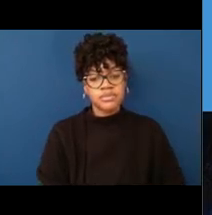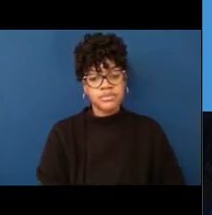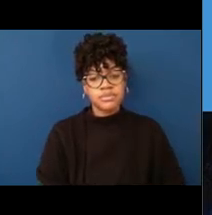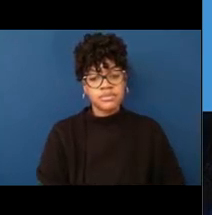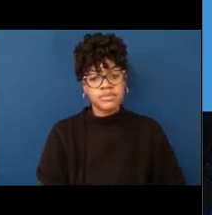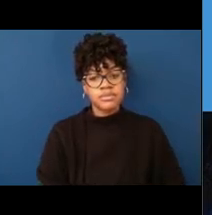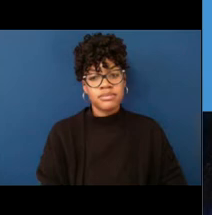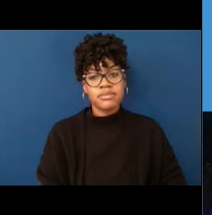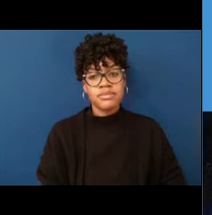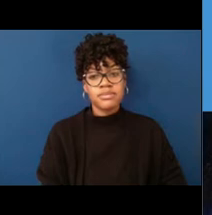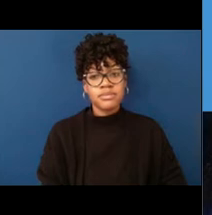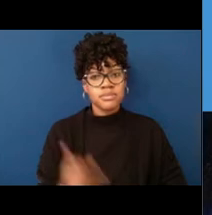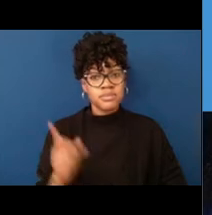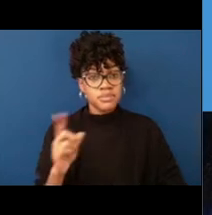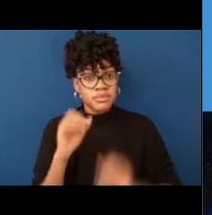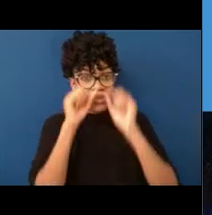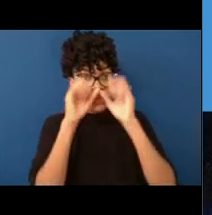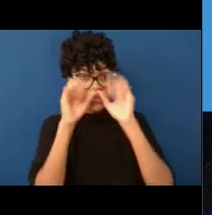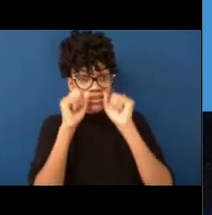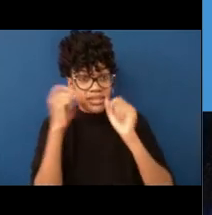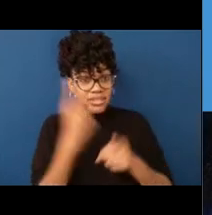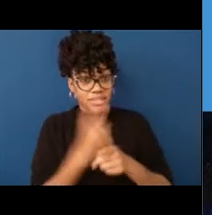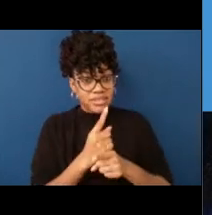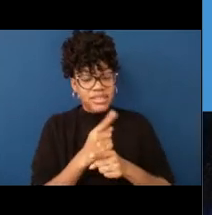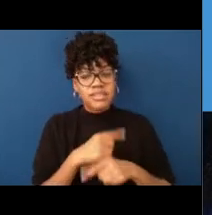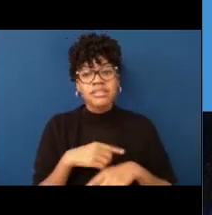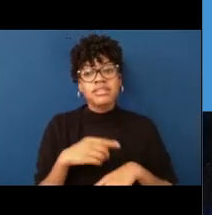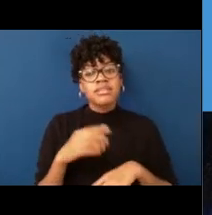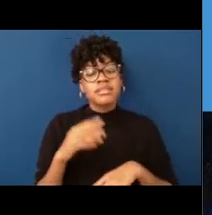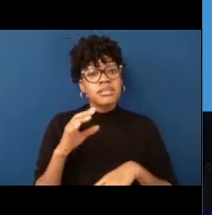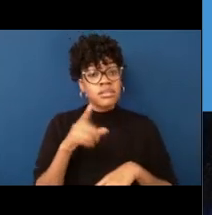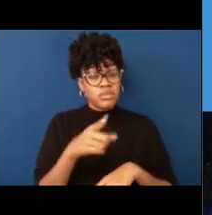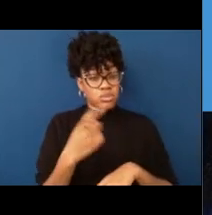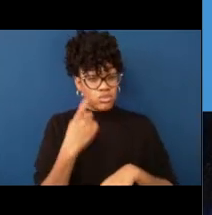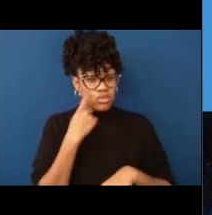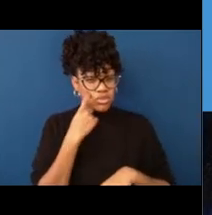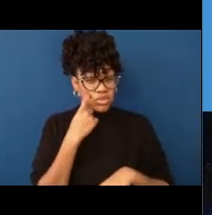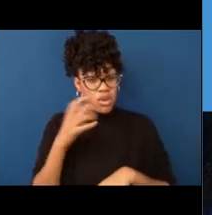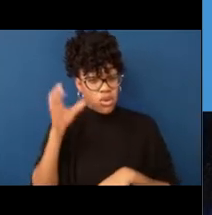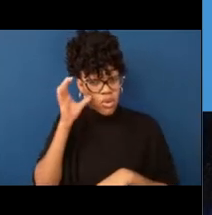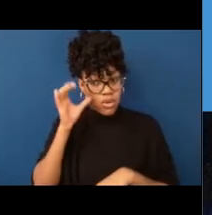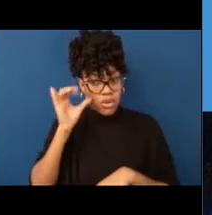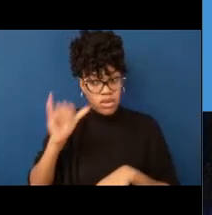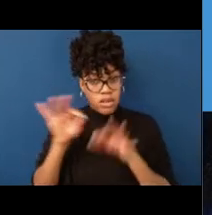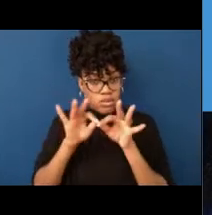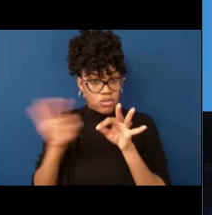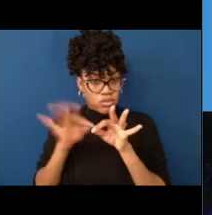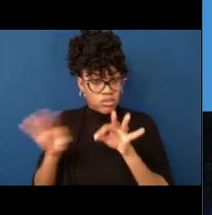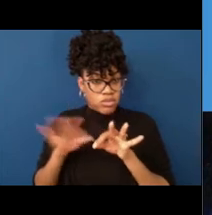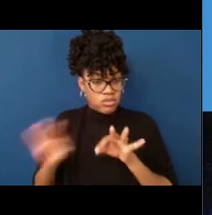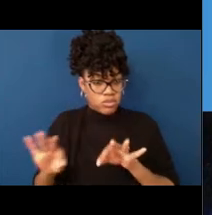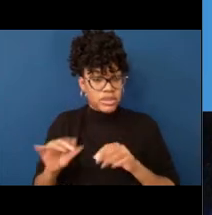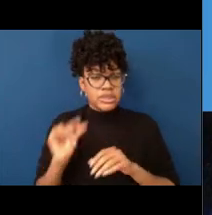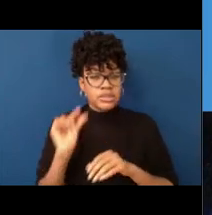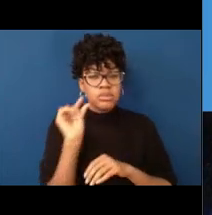Pretty amazing. So do you guys know that what you just heard was just a tiny little portion